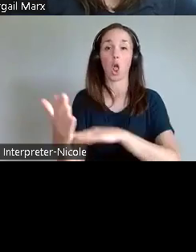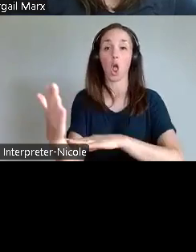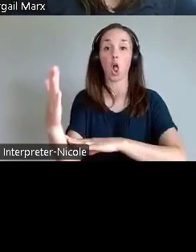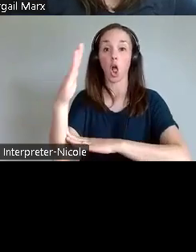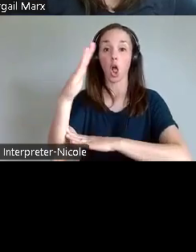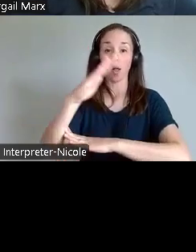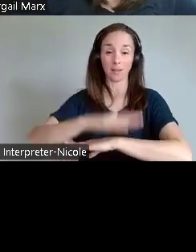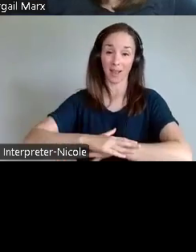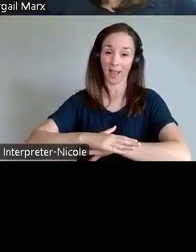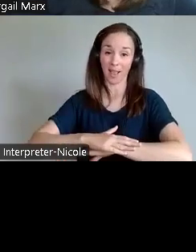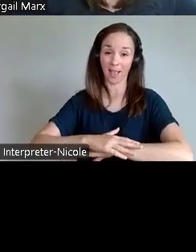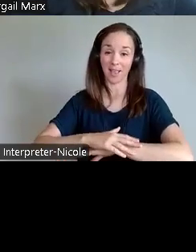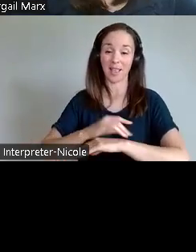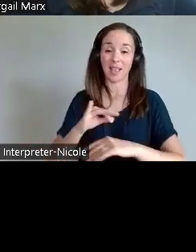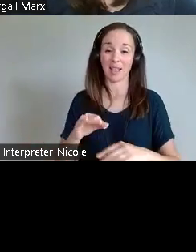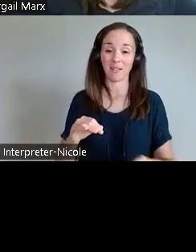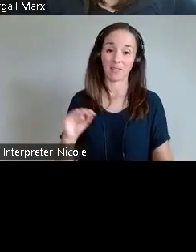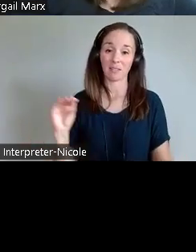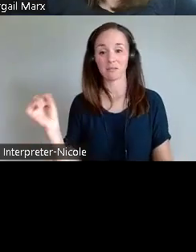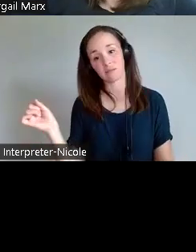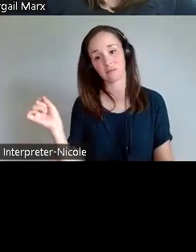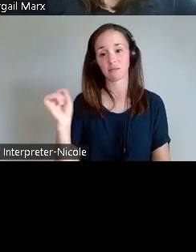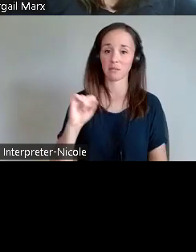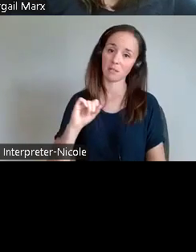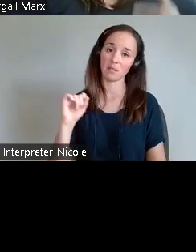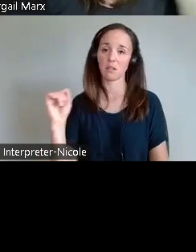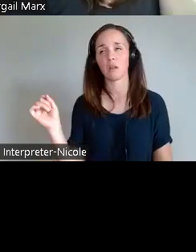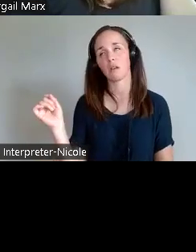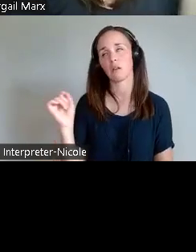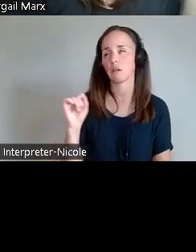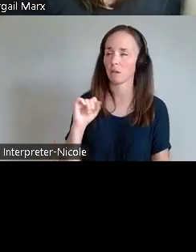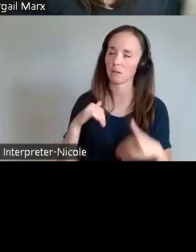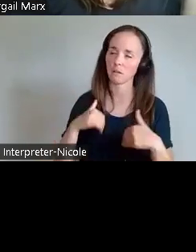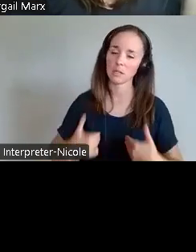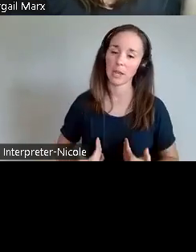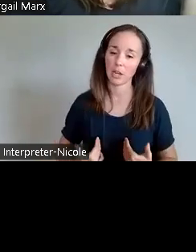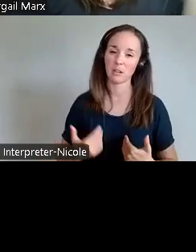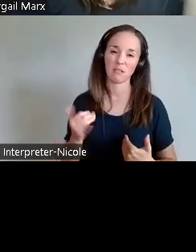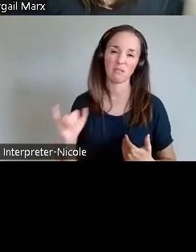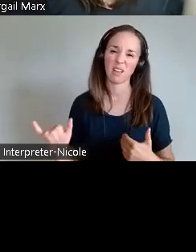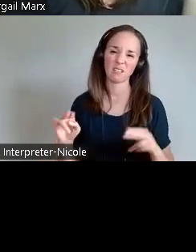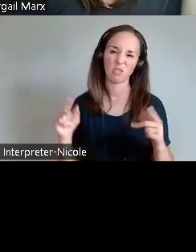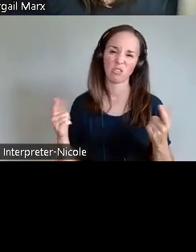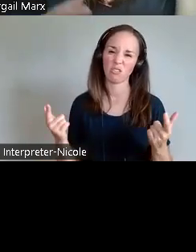And so if moving their head and neck gets really tiring, the head pointer might not work all day.